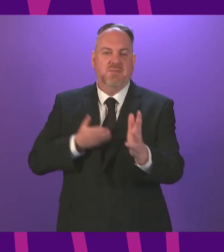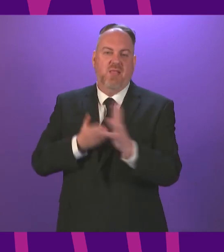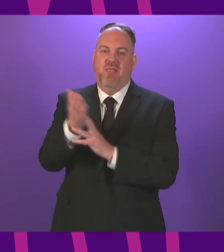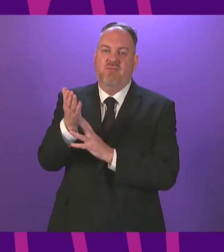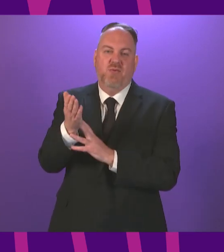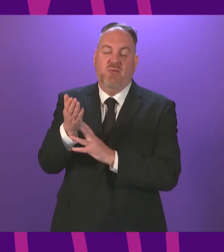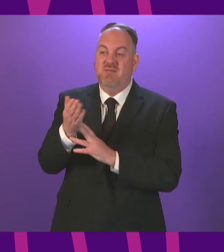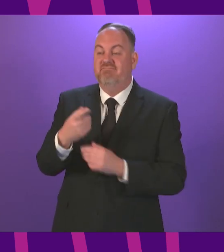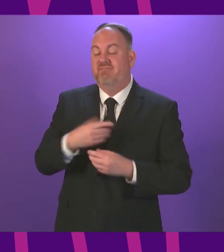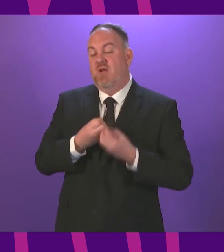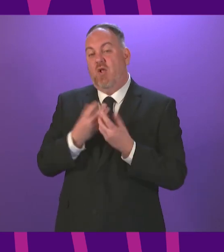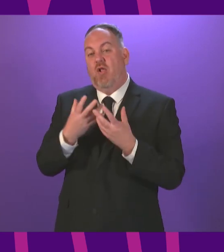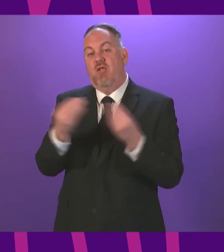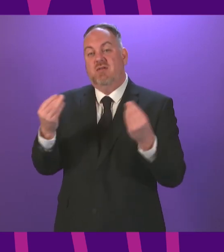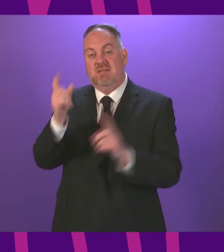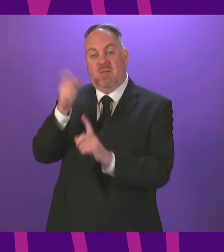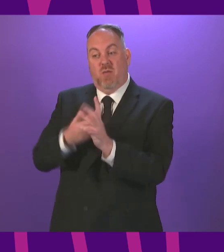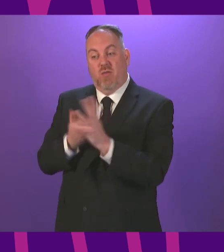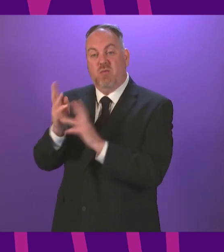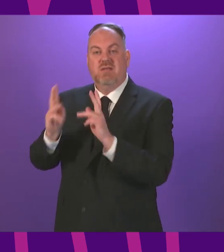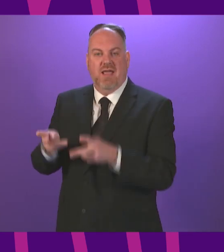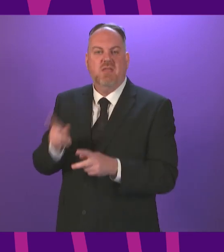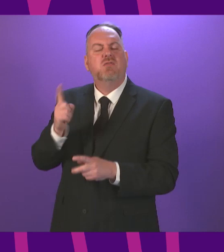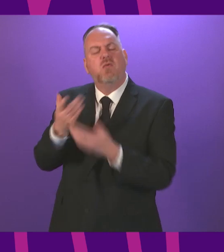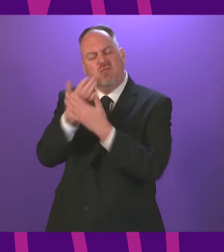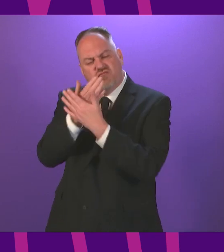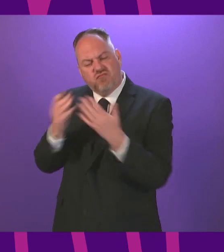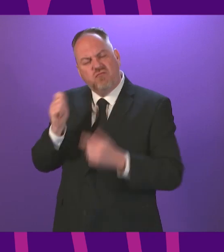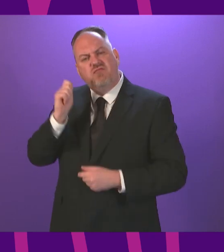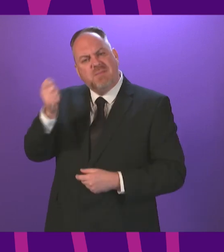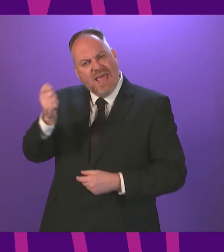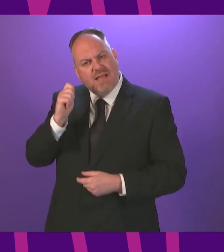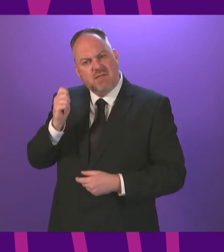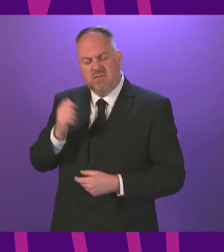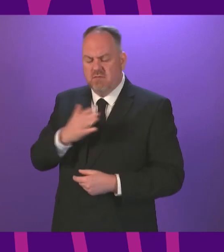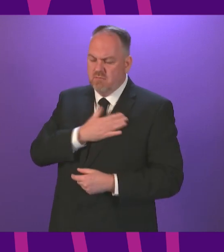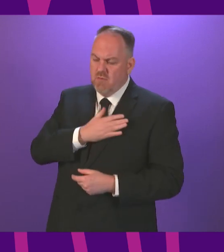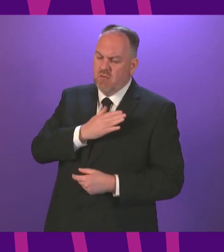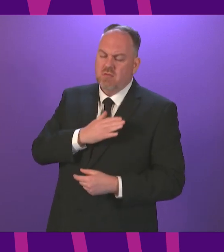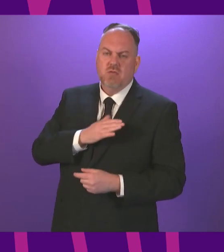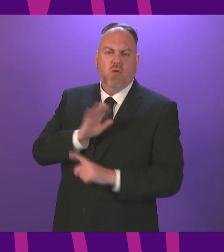different views, respect and compassion are due in equal measure to every one of us at such times.